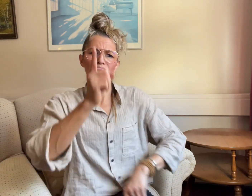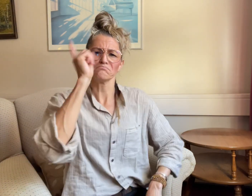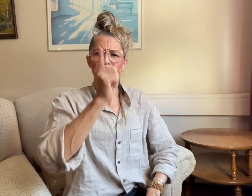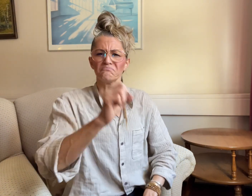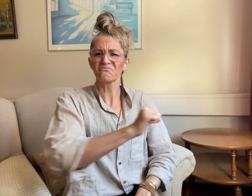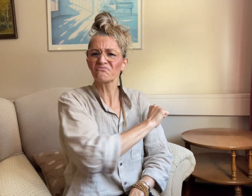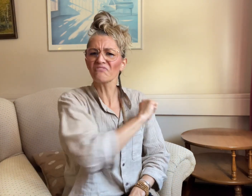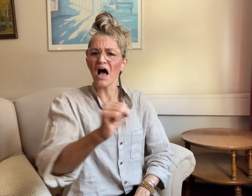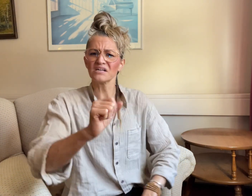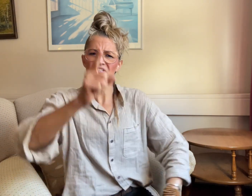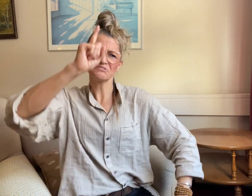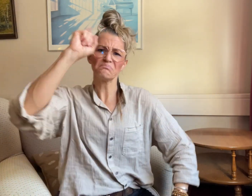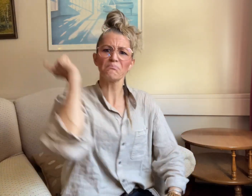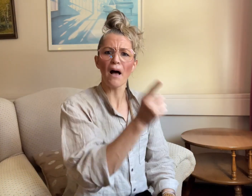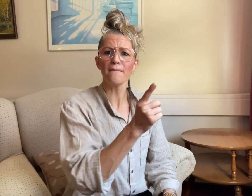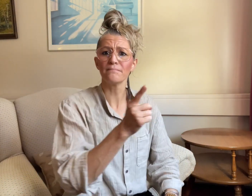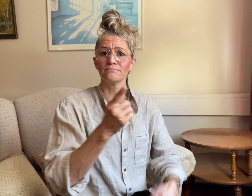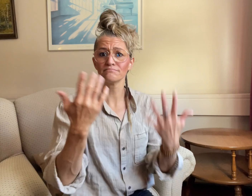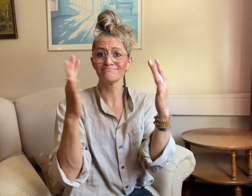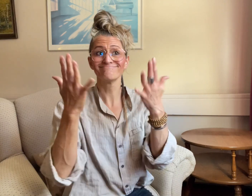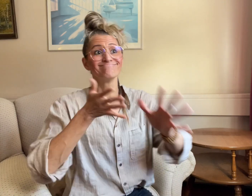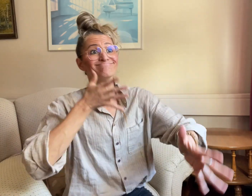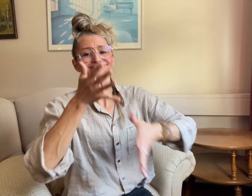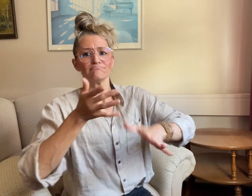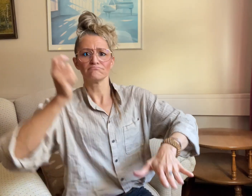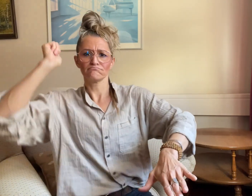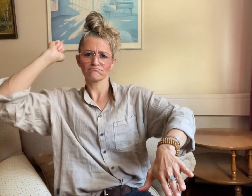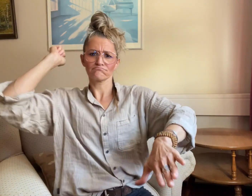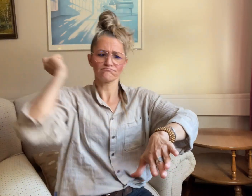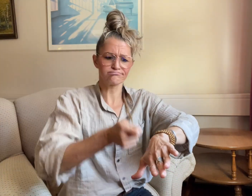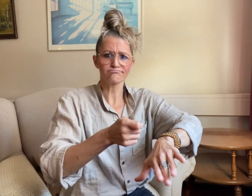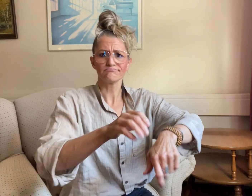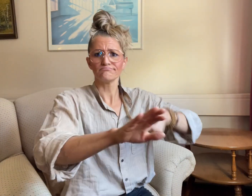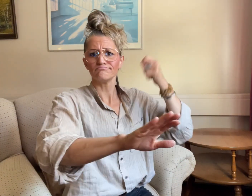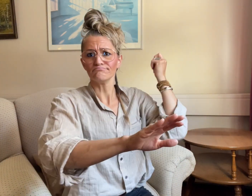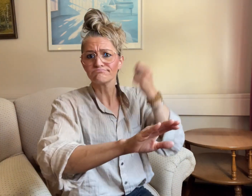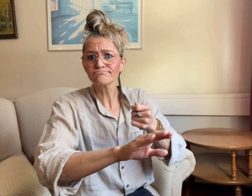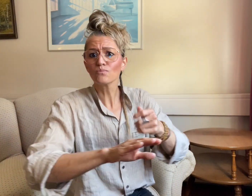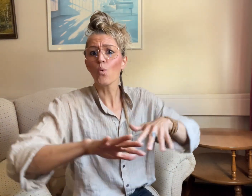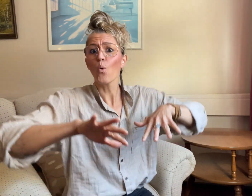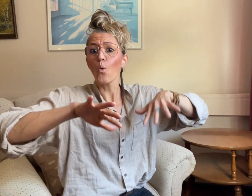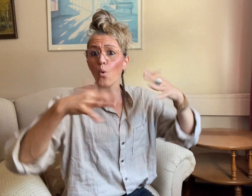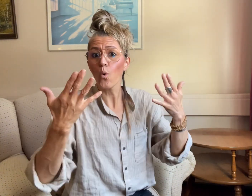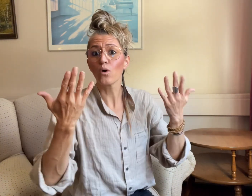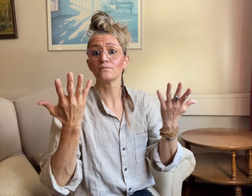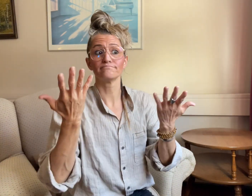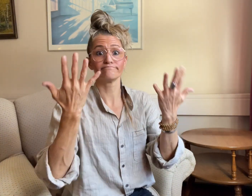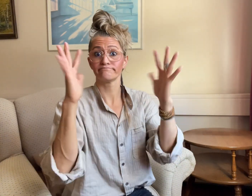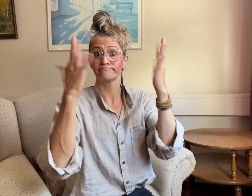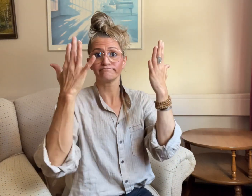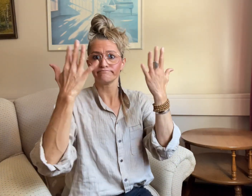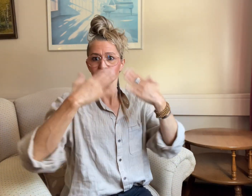was seen signing they were punished straight away -